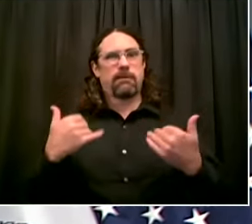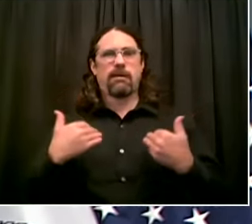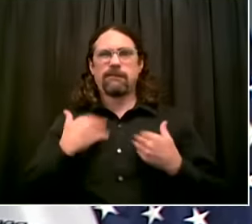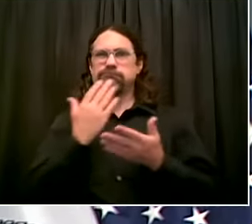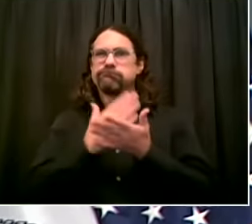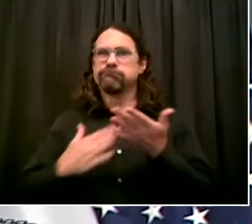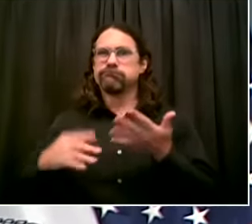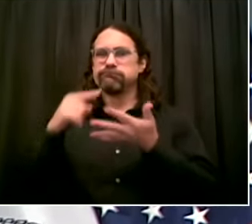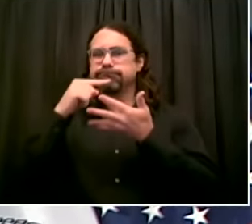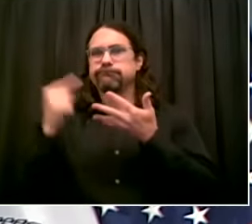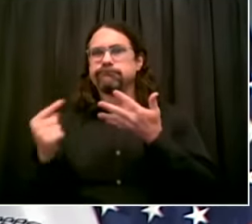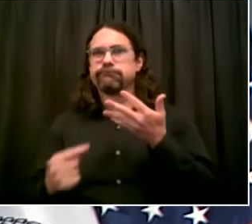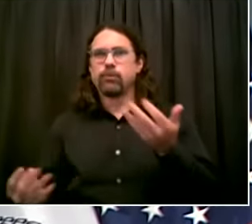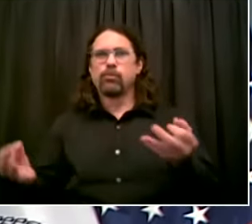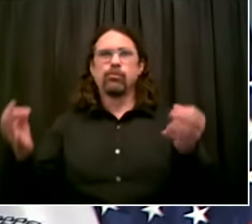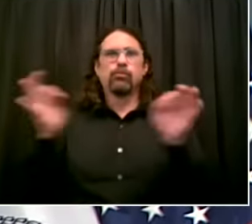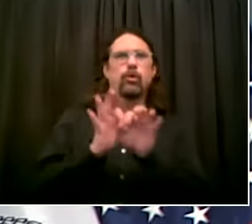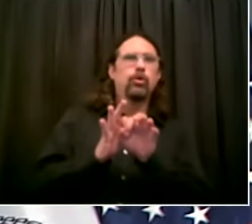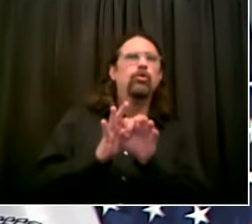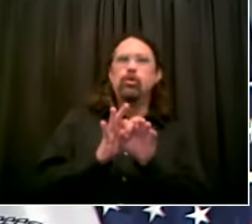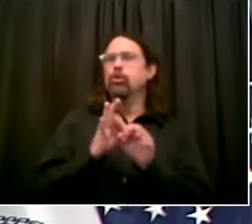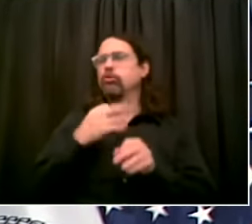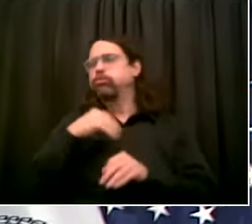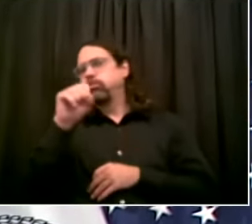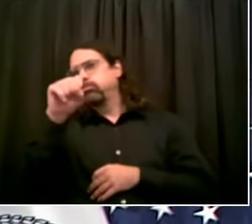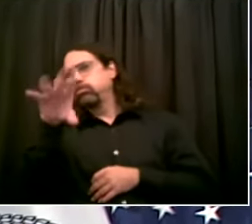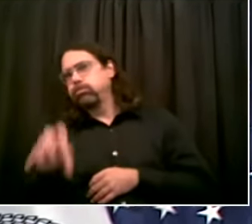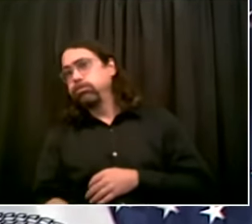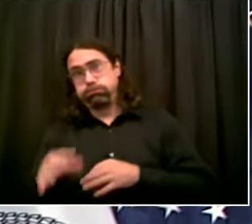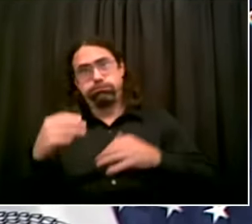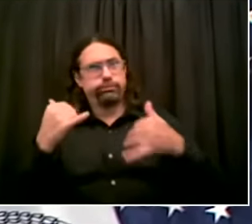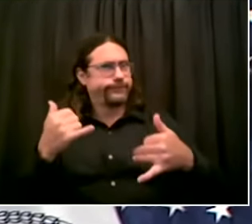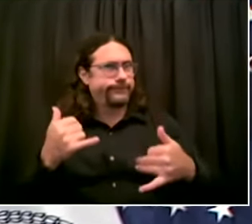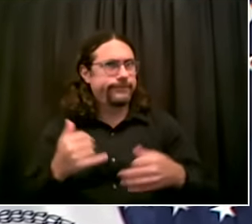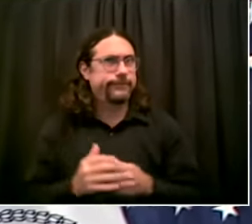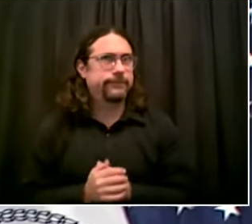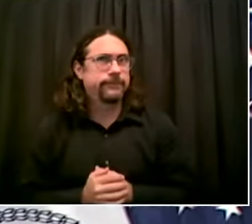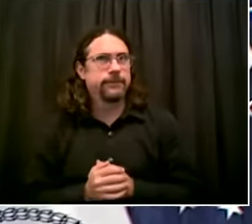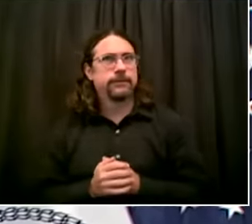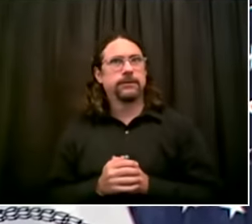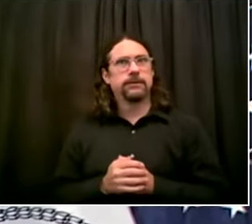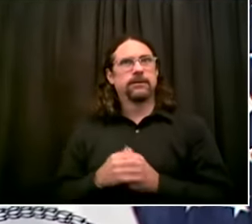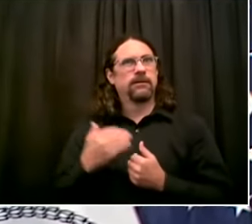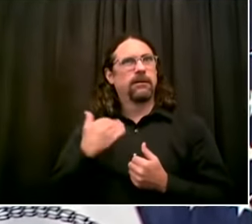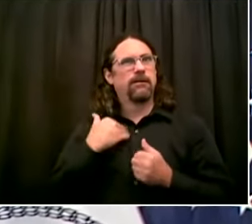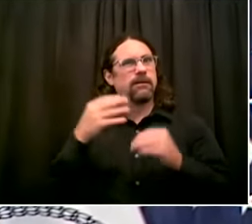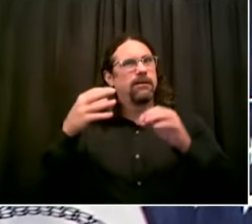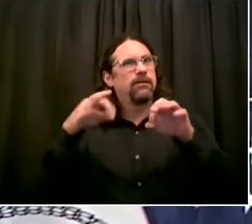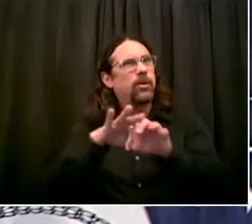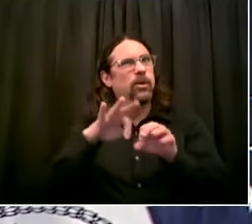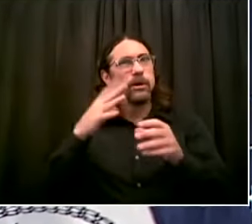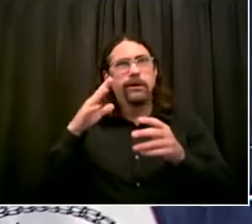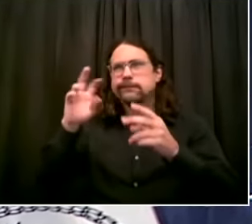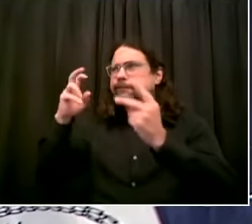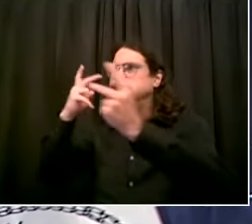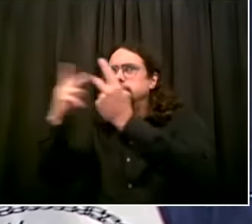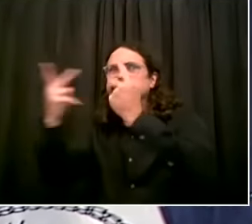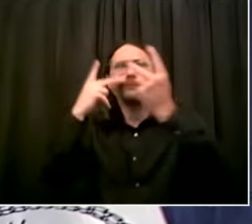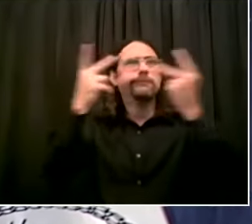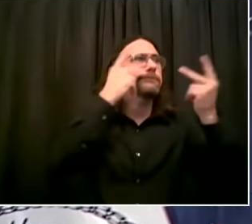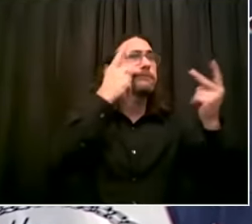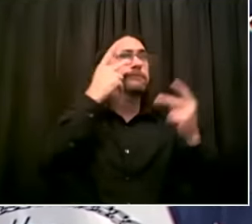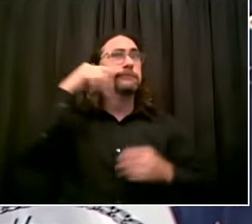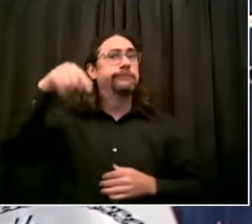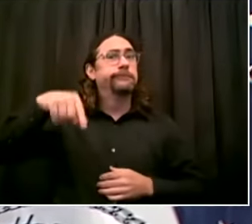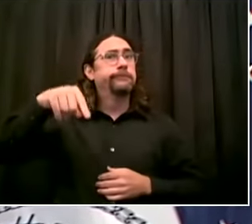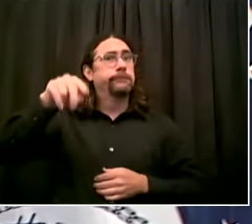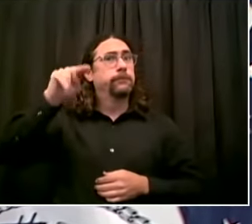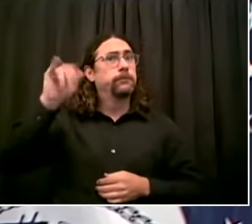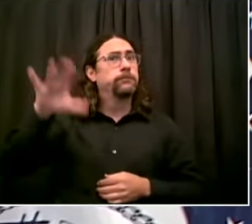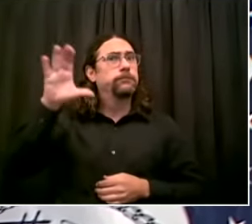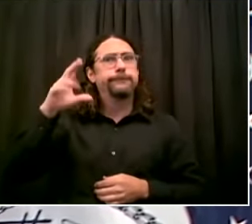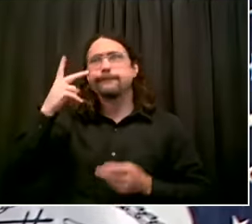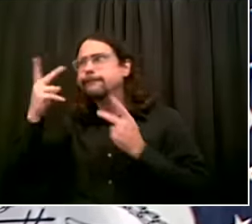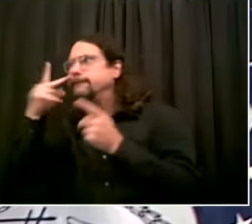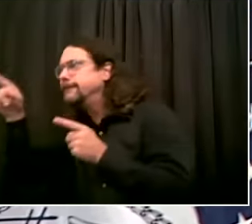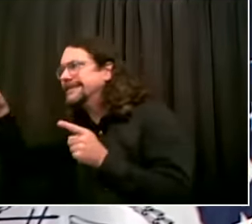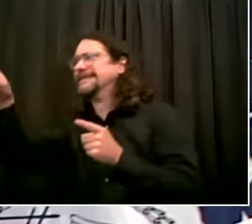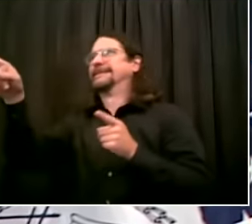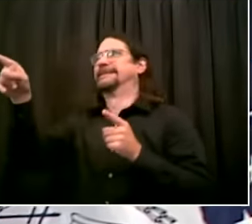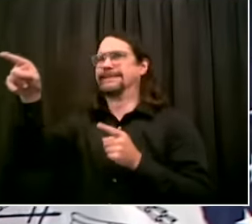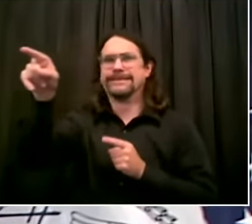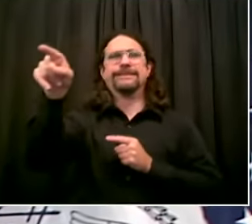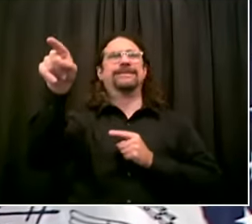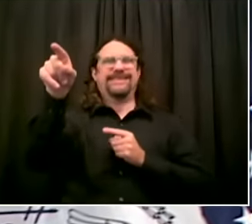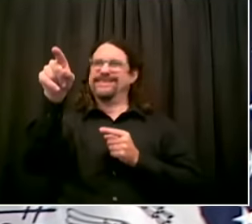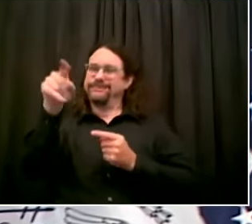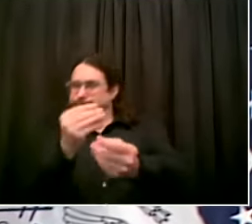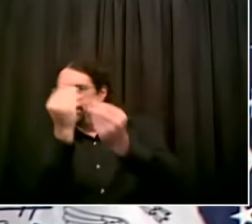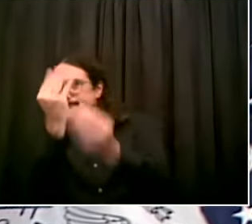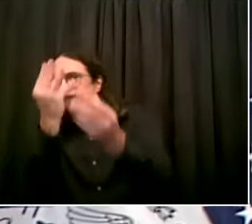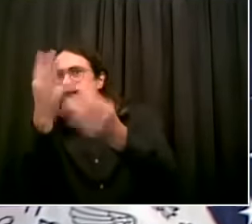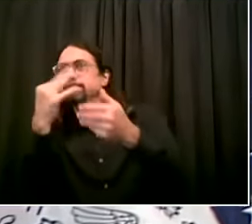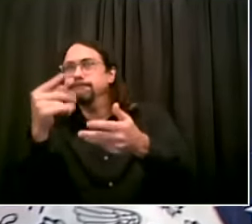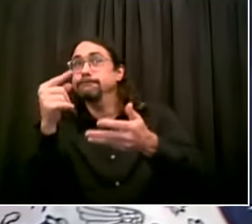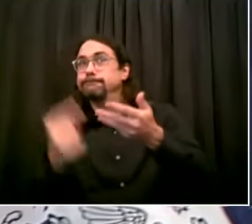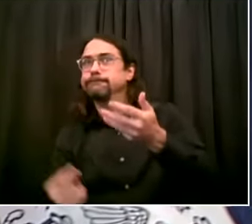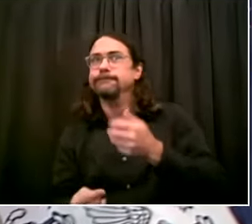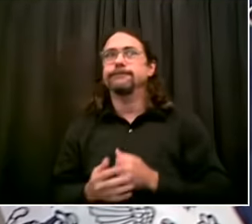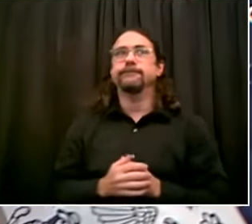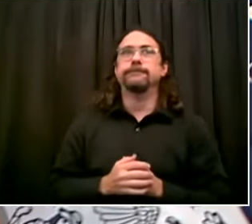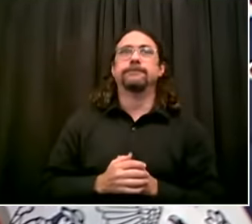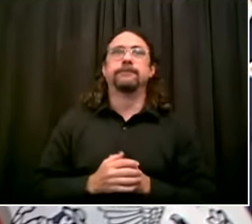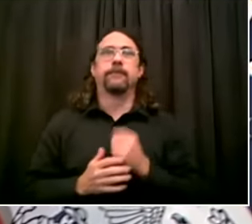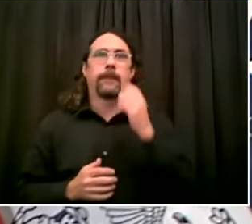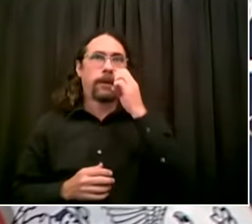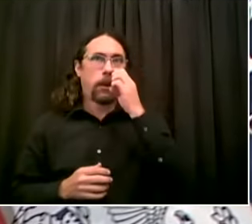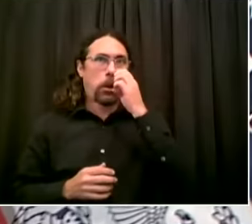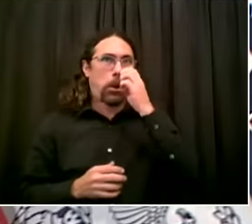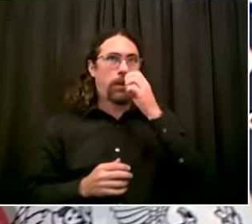TIME